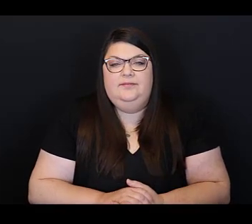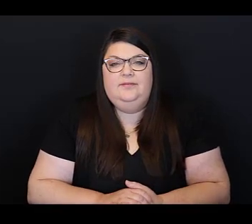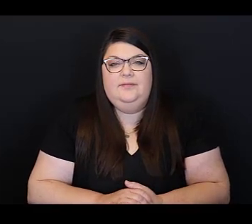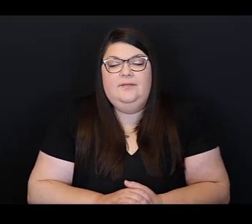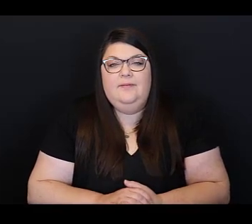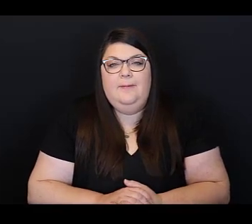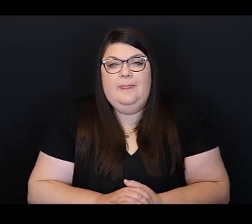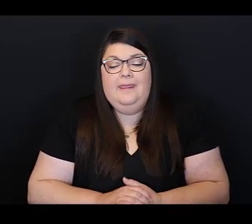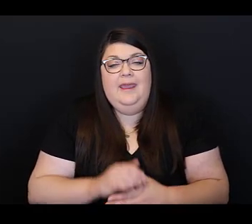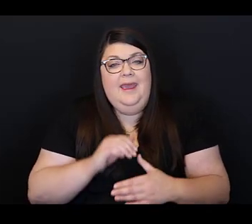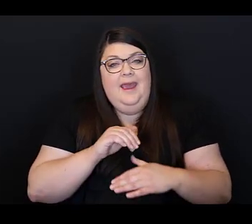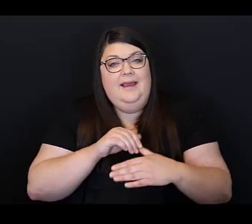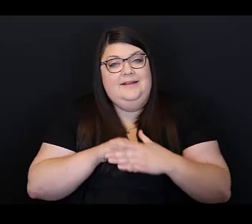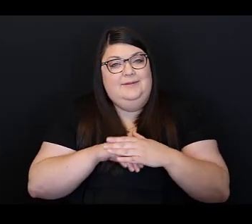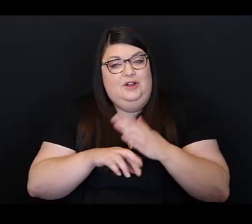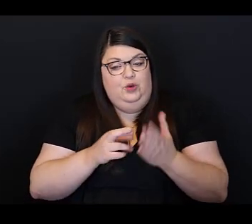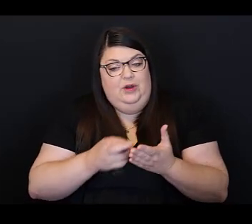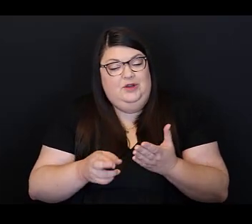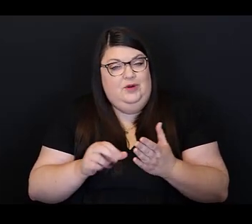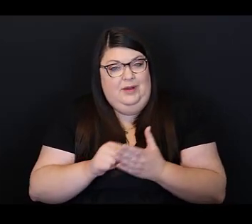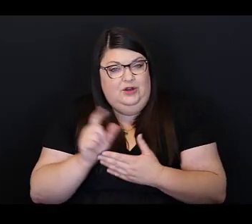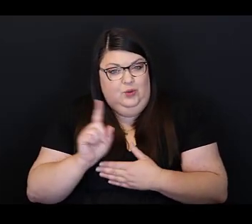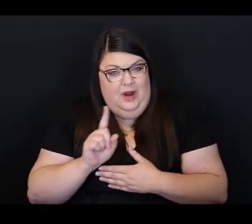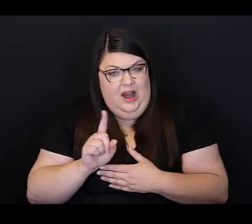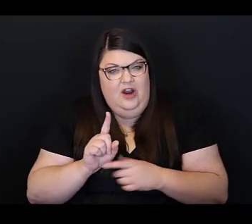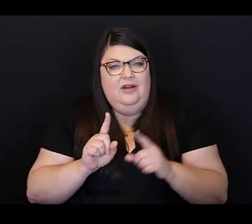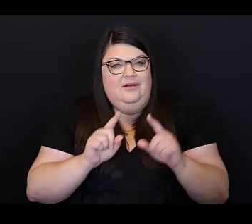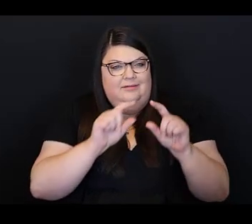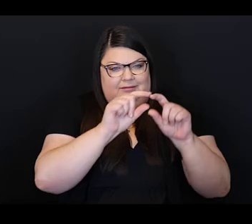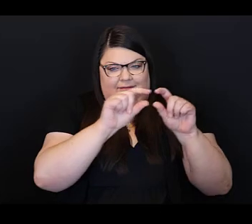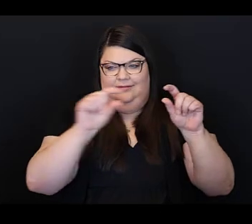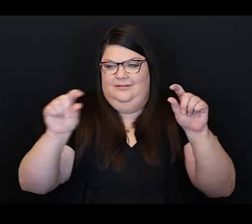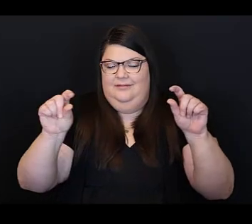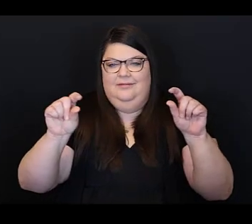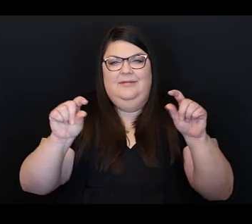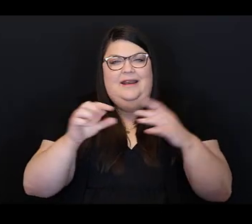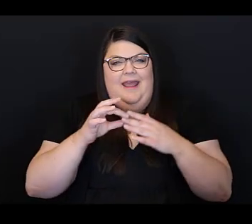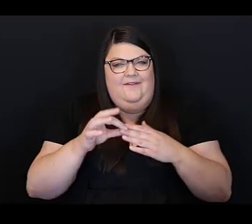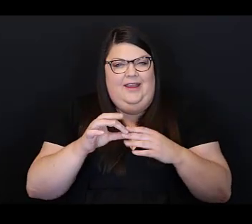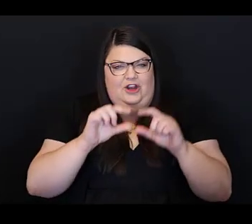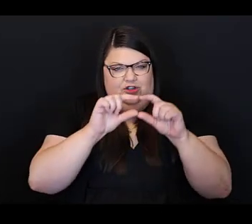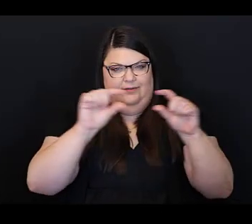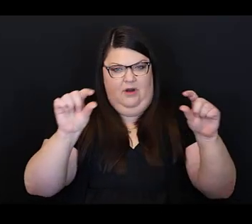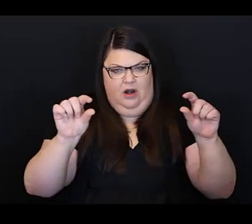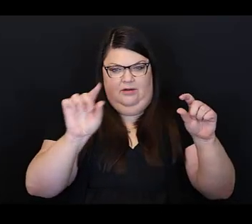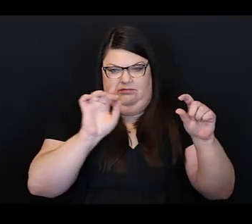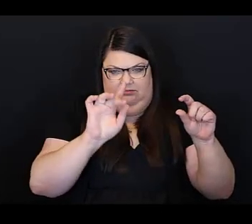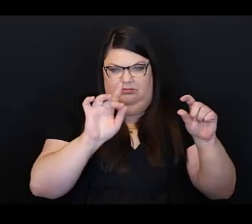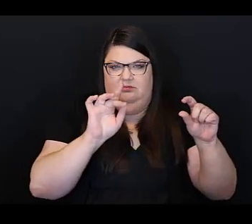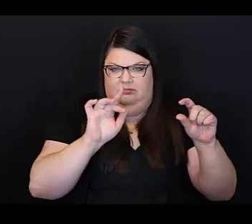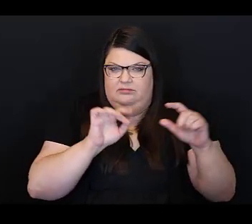The Accessibility Resources page can be located using the navigation bar on the top of the page.